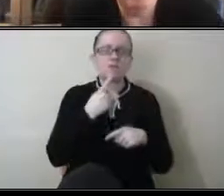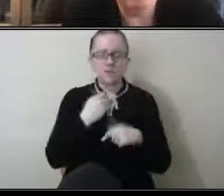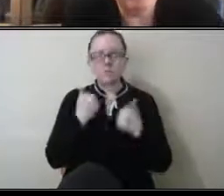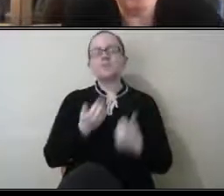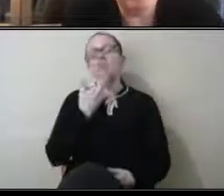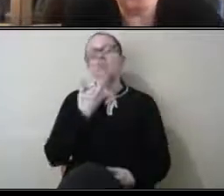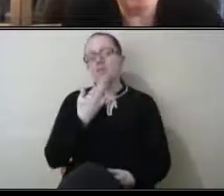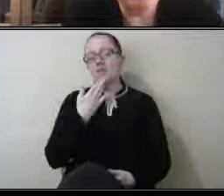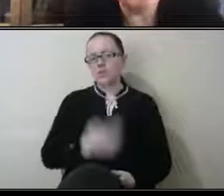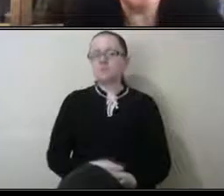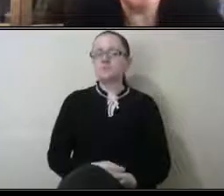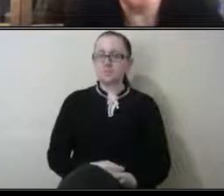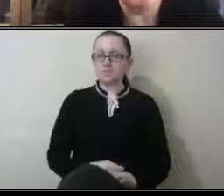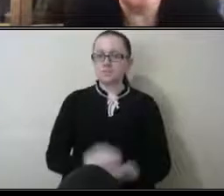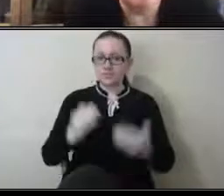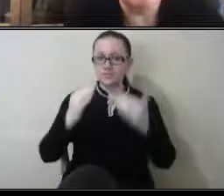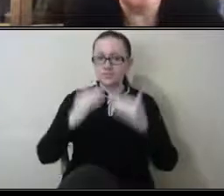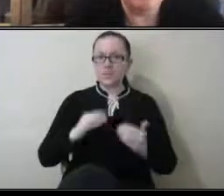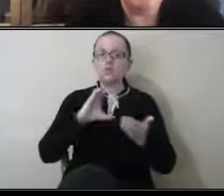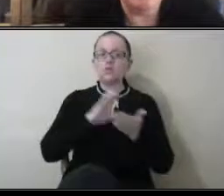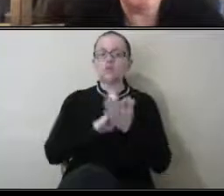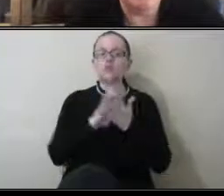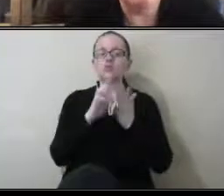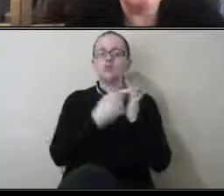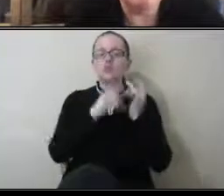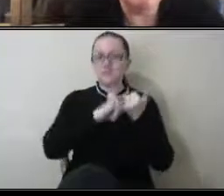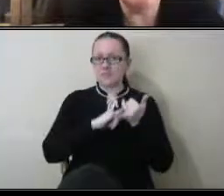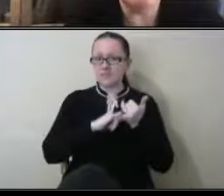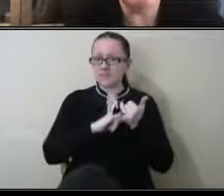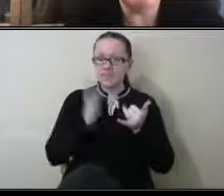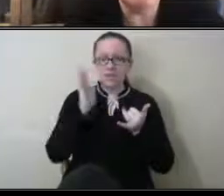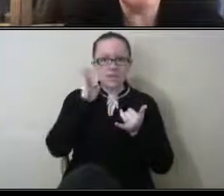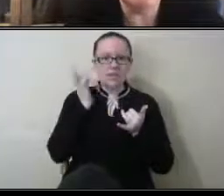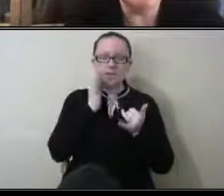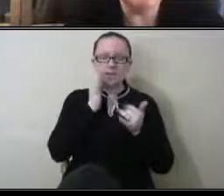um and we might move over to chris now to hear a little bit about um sydney festival's experience